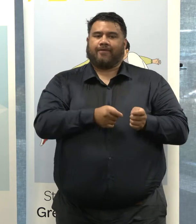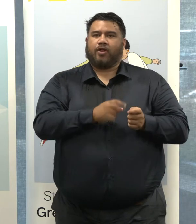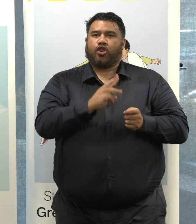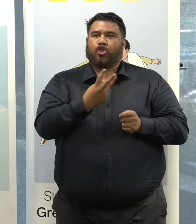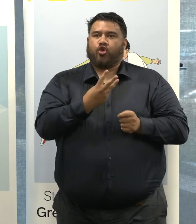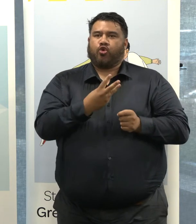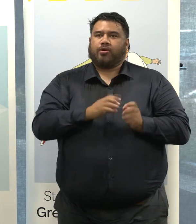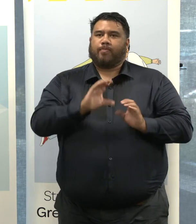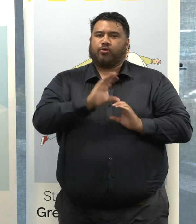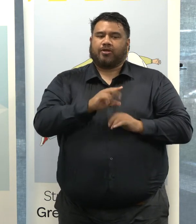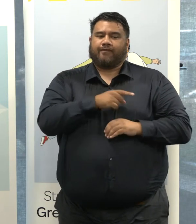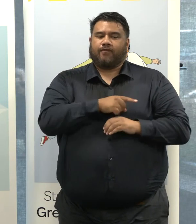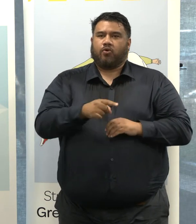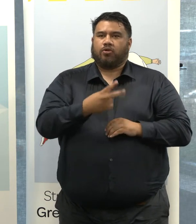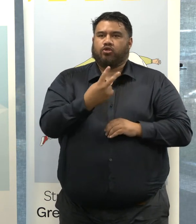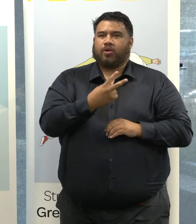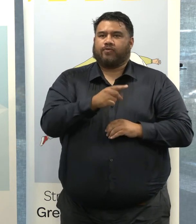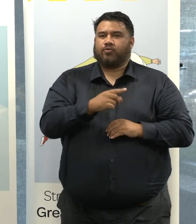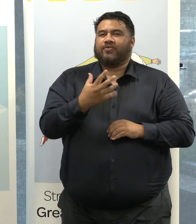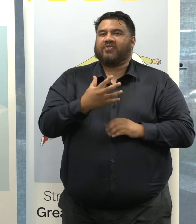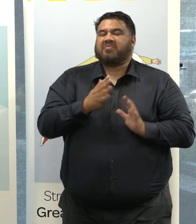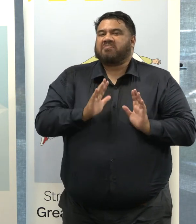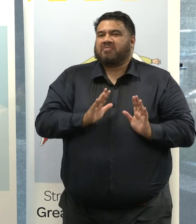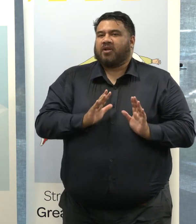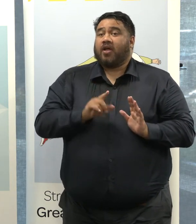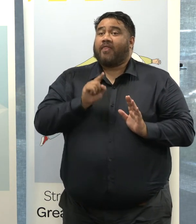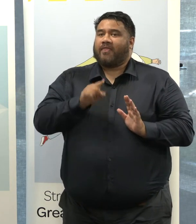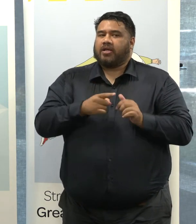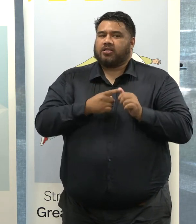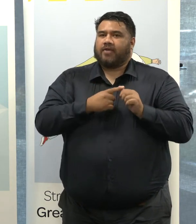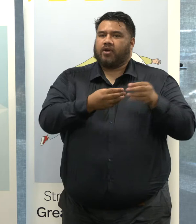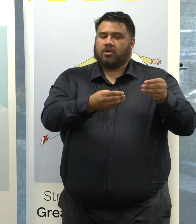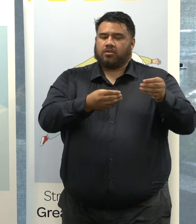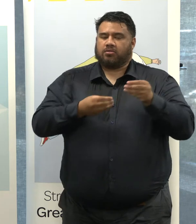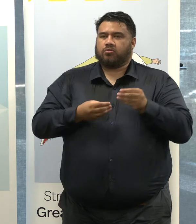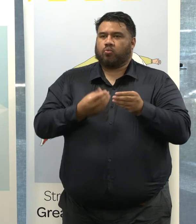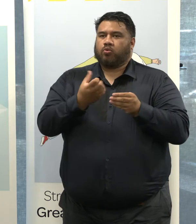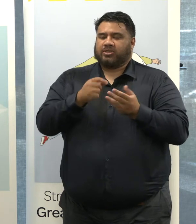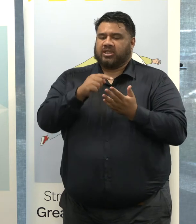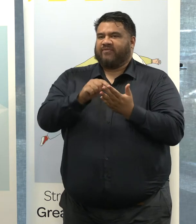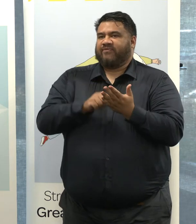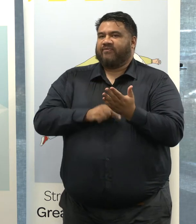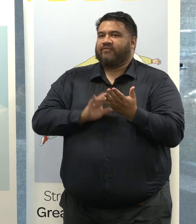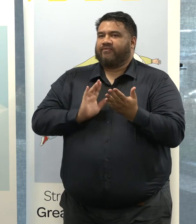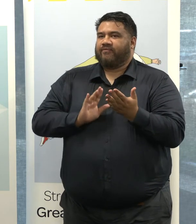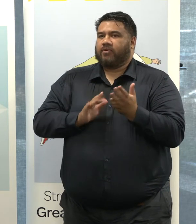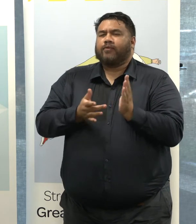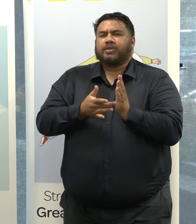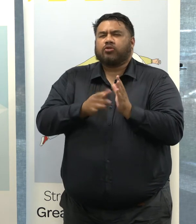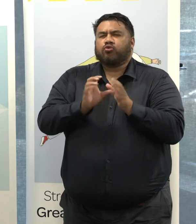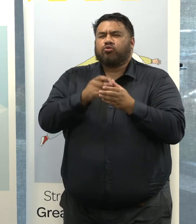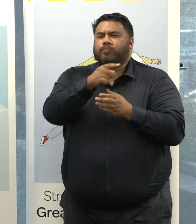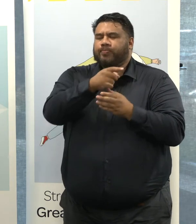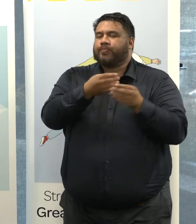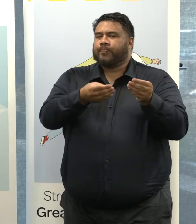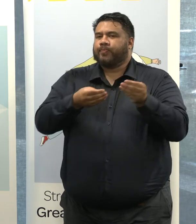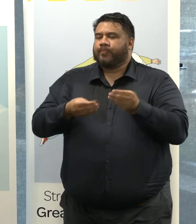to 15 group.